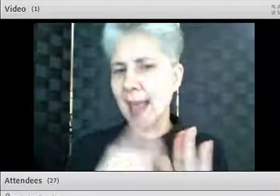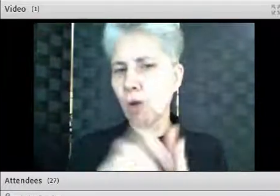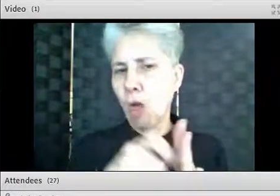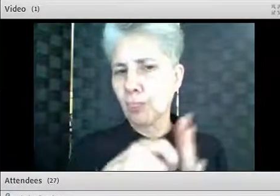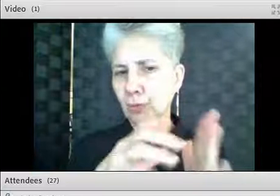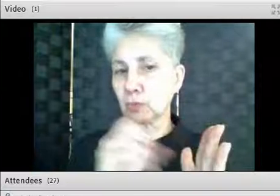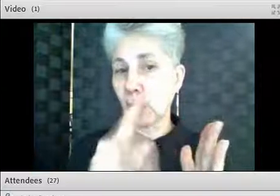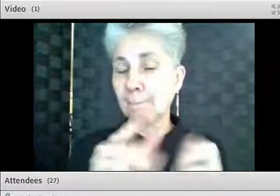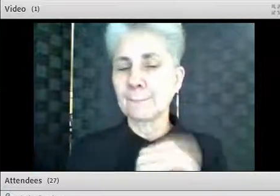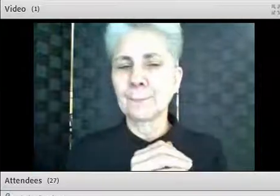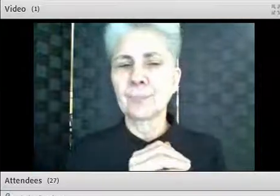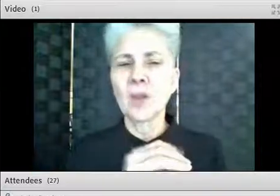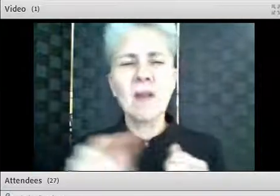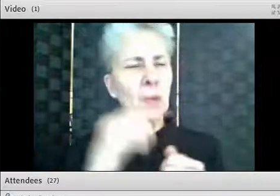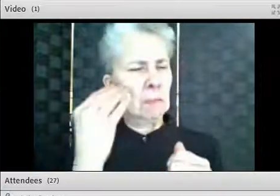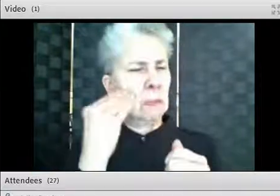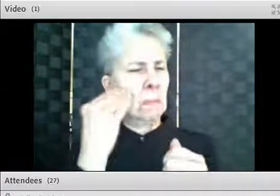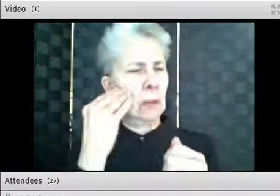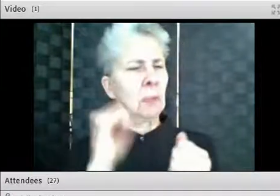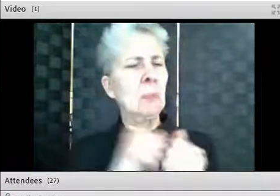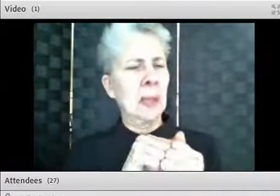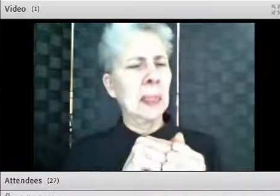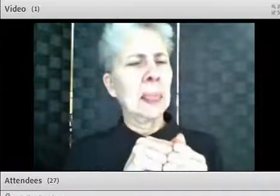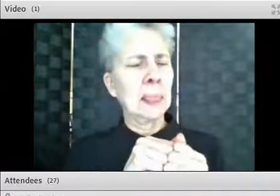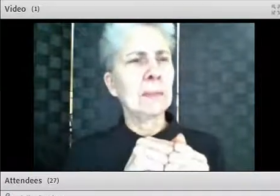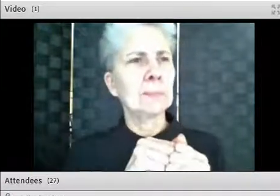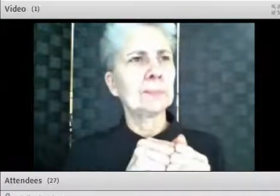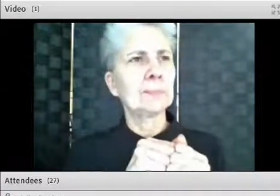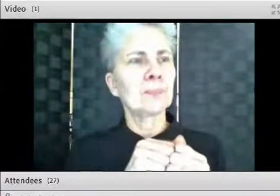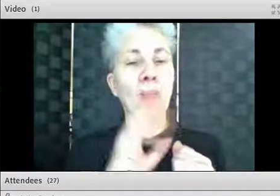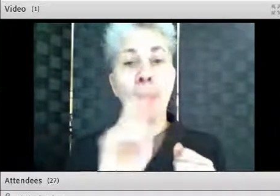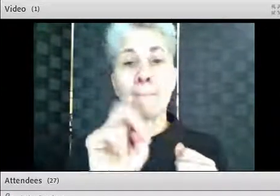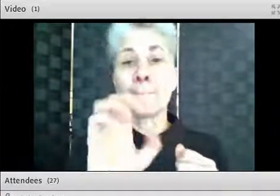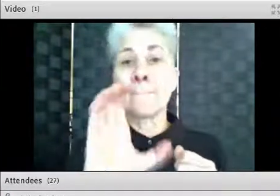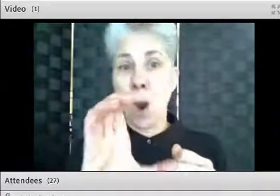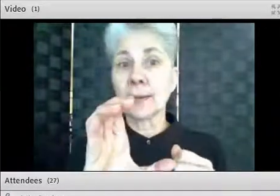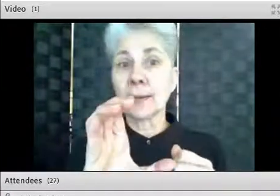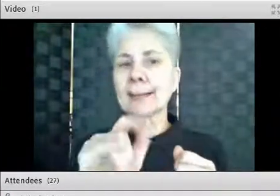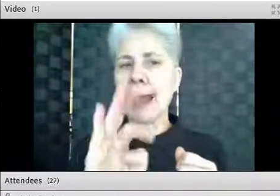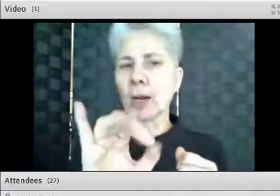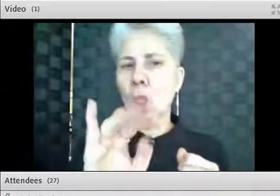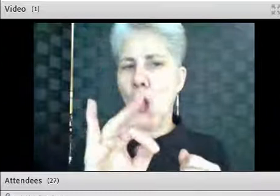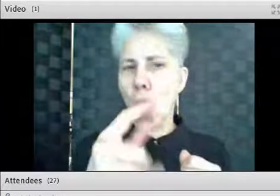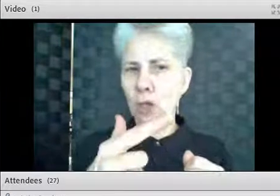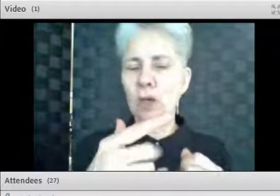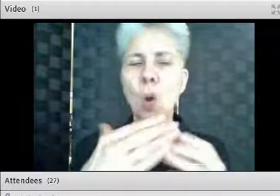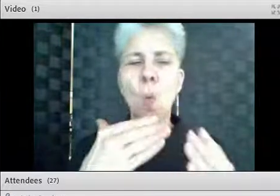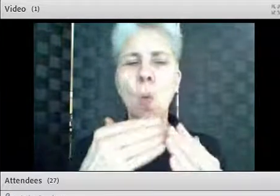For those who are familiar with MARC cataloging, whatever is in the MARC 1XX field,